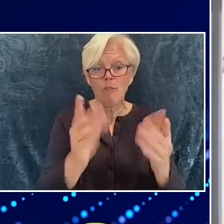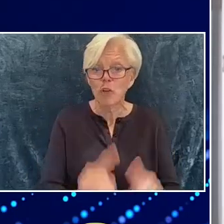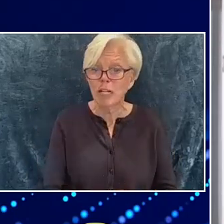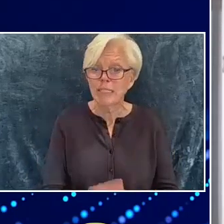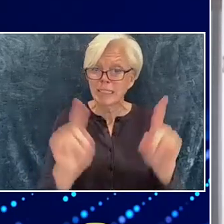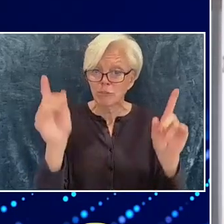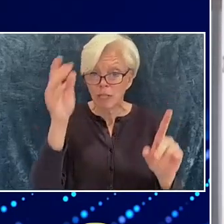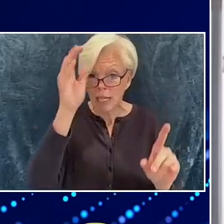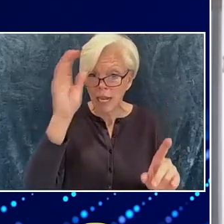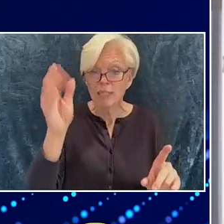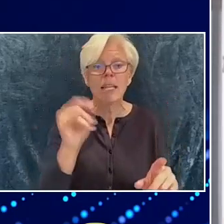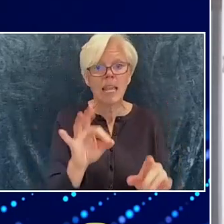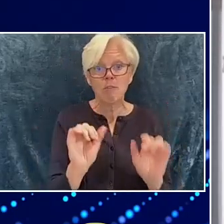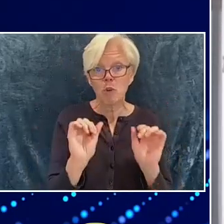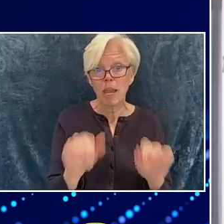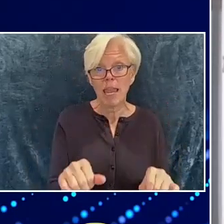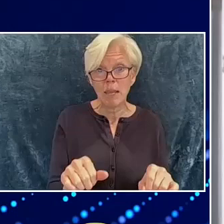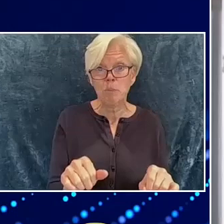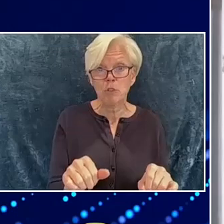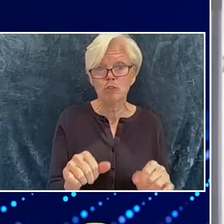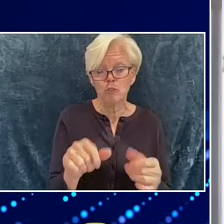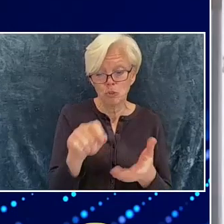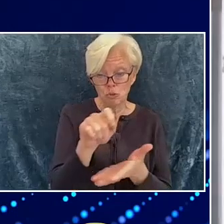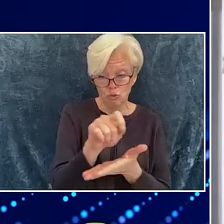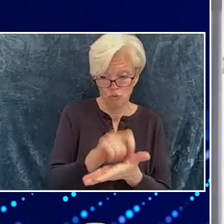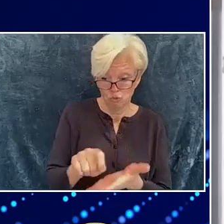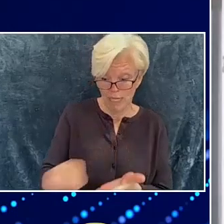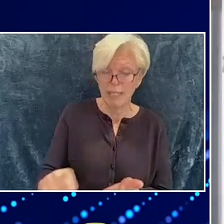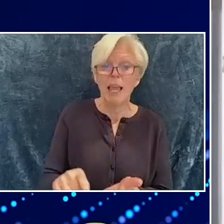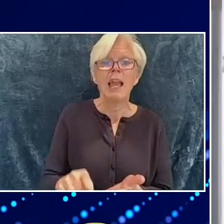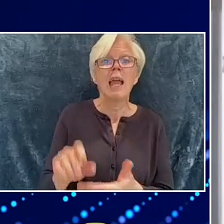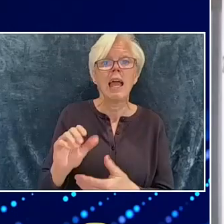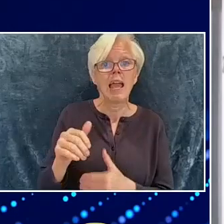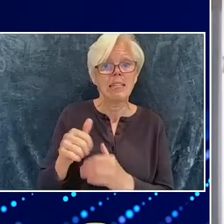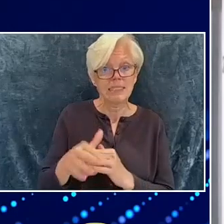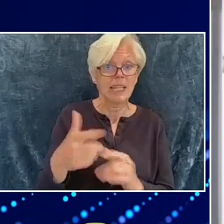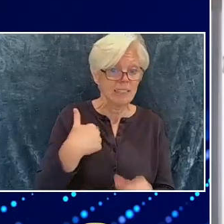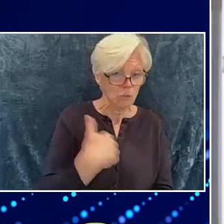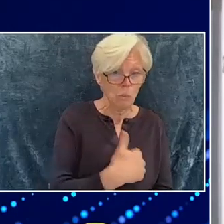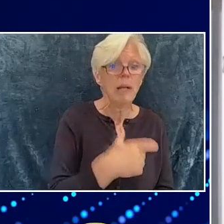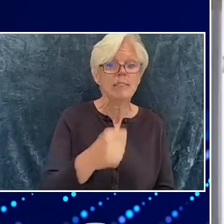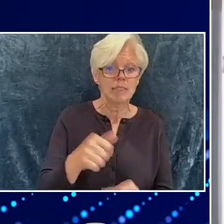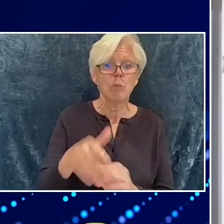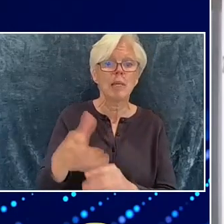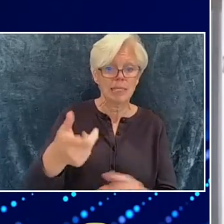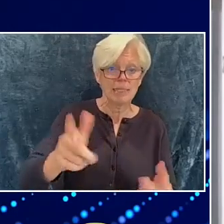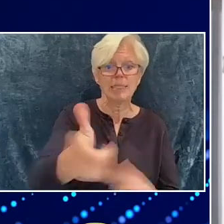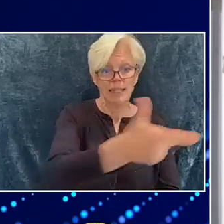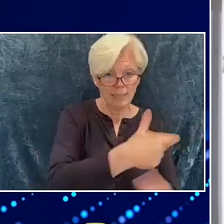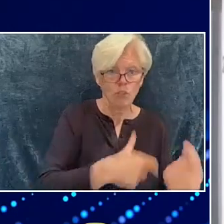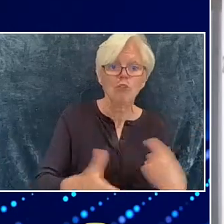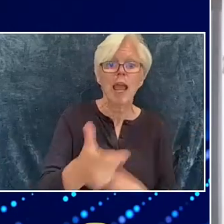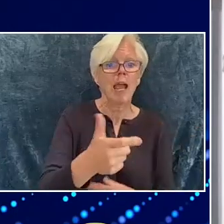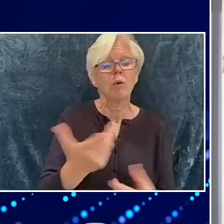you're able to commit that to writing and send that around or send that to us so we can send it around. I think we hopefully